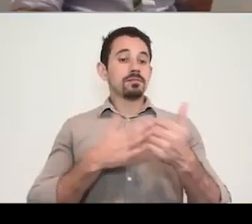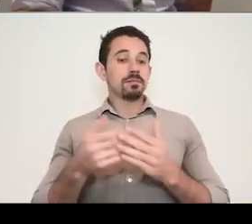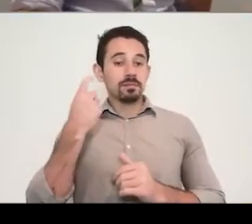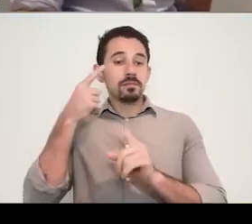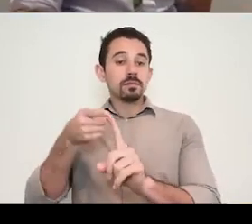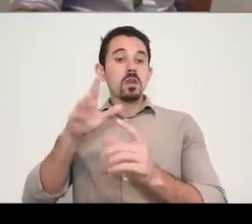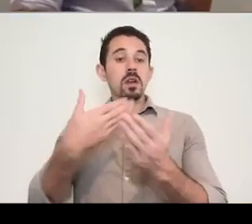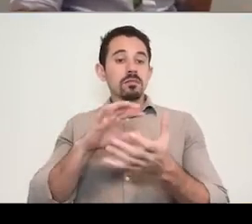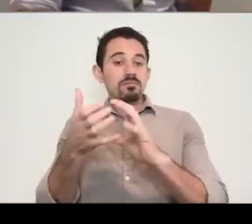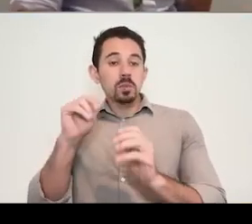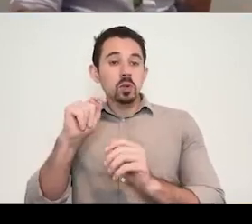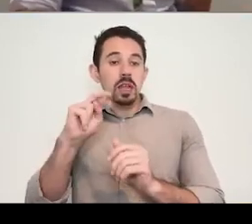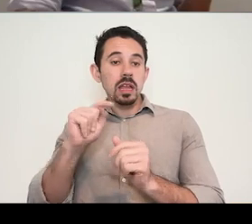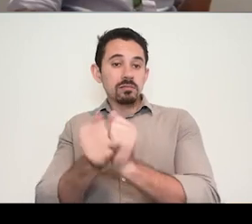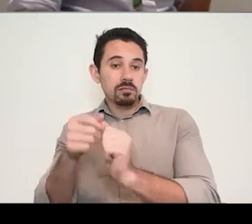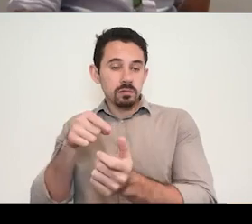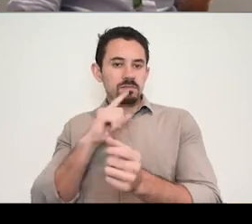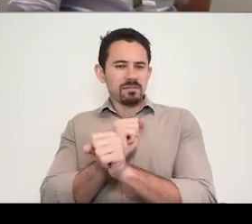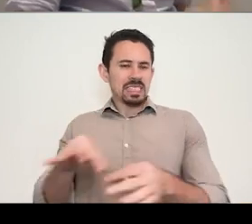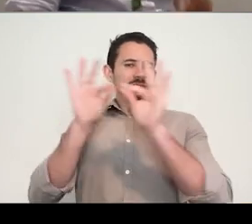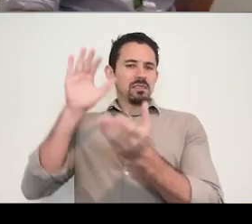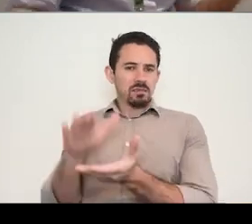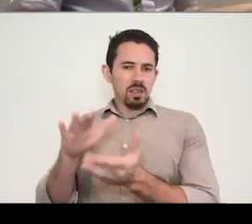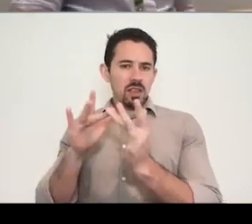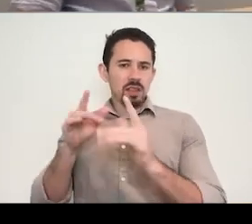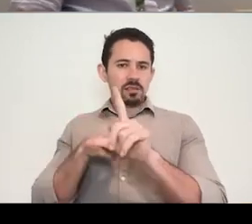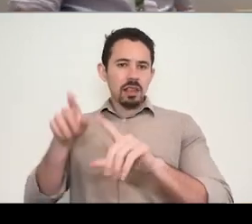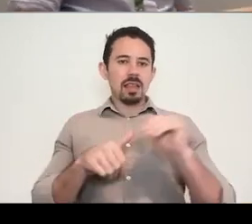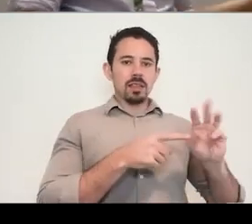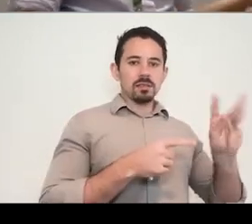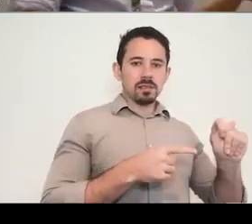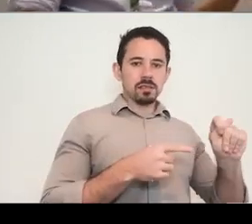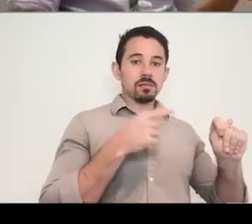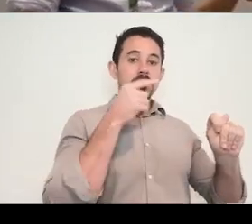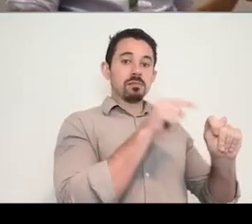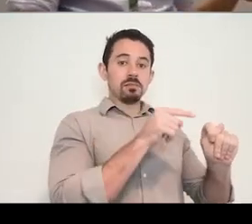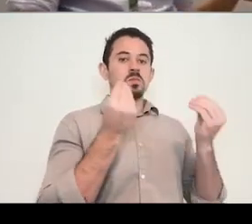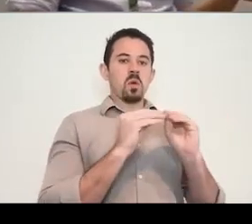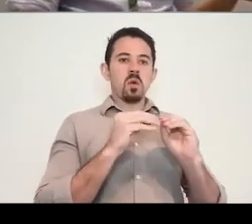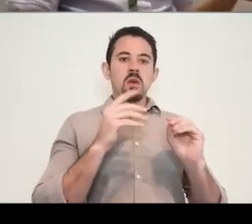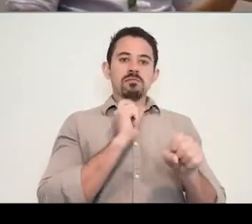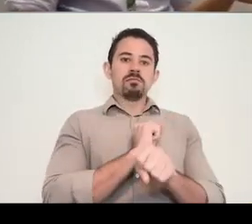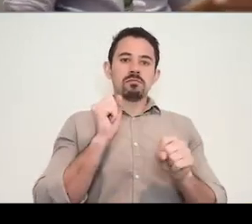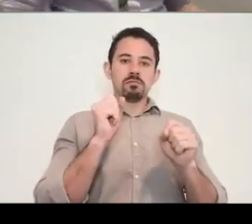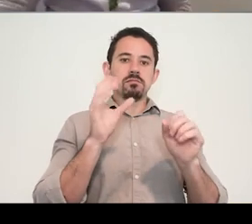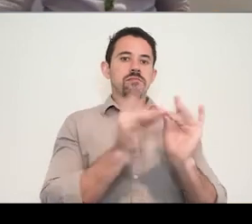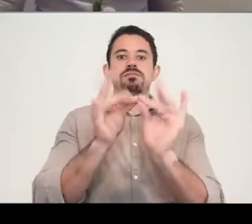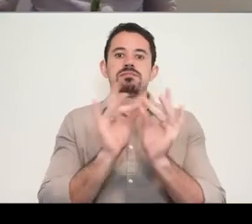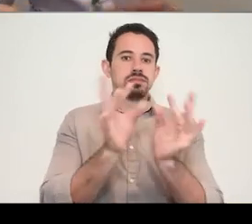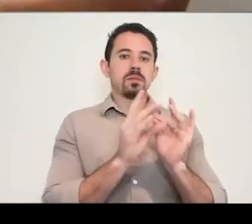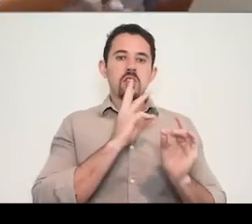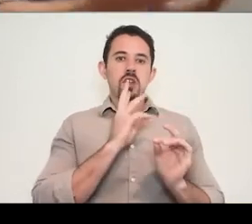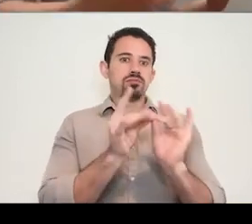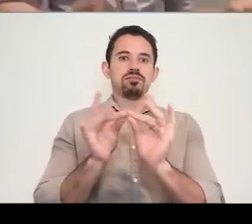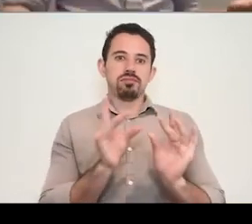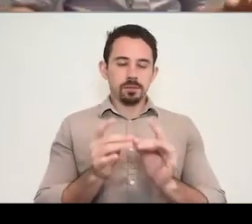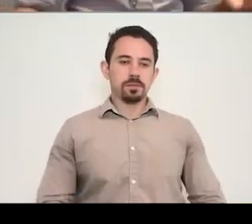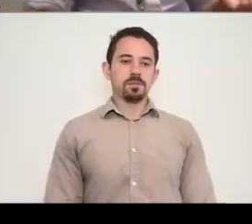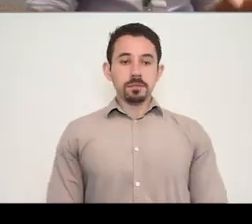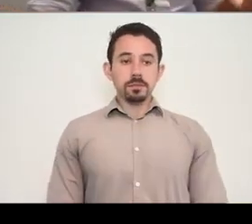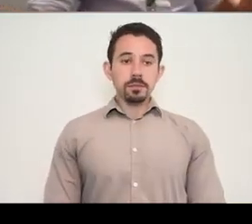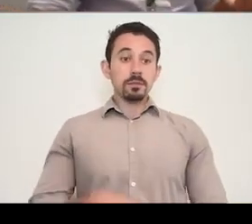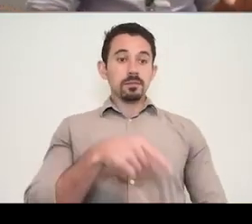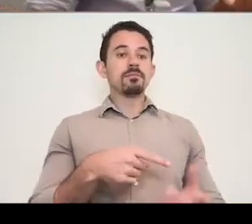lower contact angles than the wild type, so they were more hydrophilic. This reveals that the wild